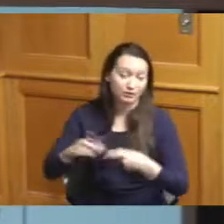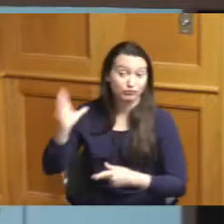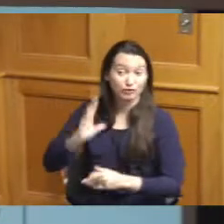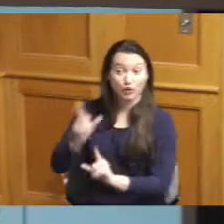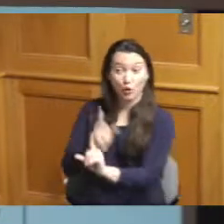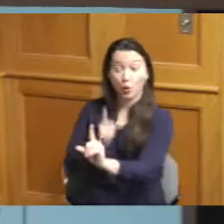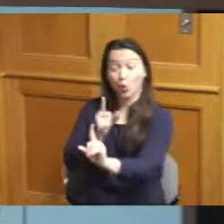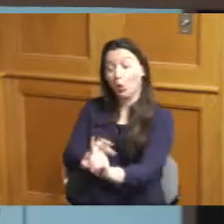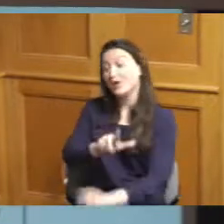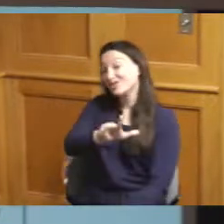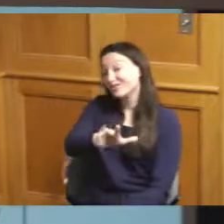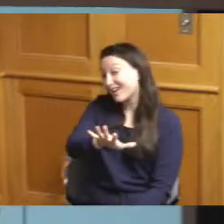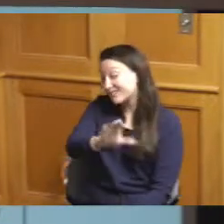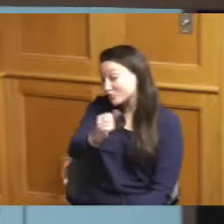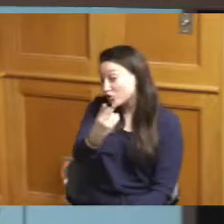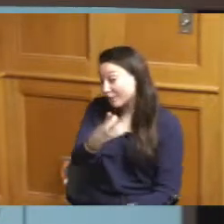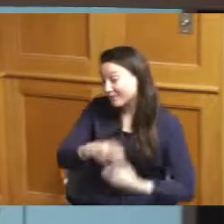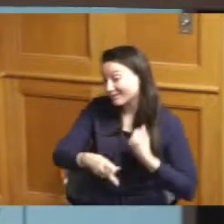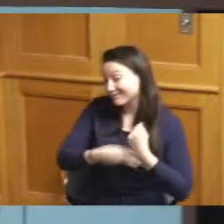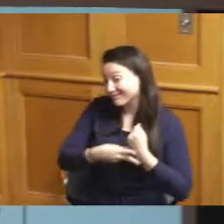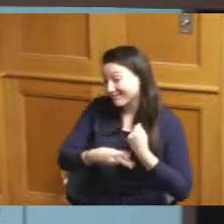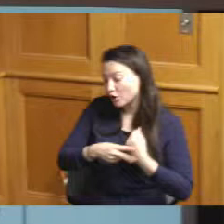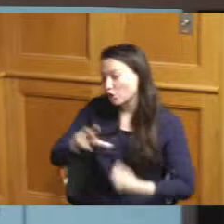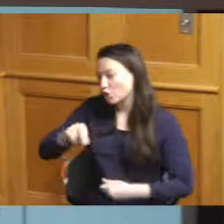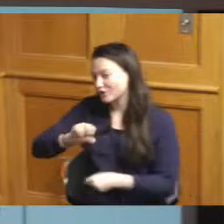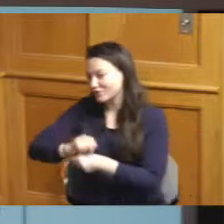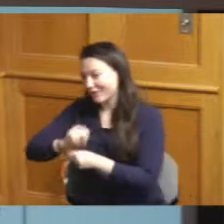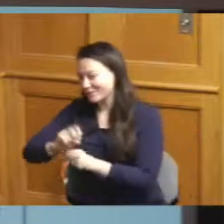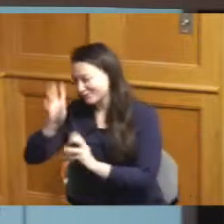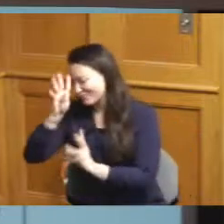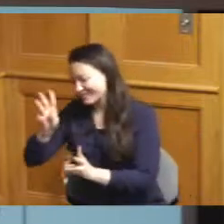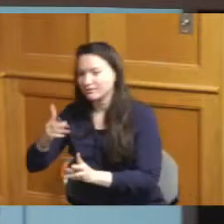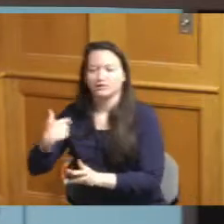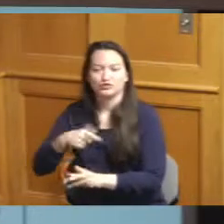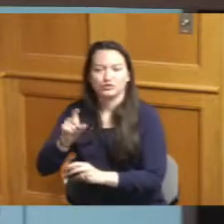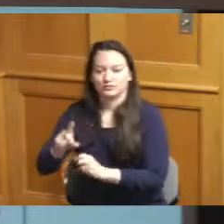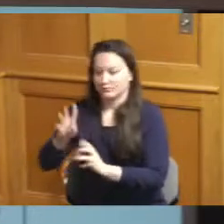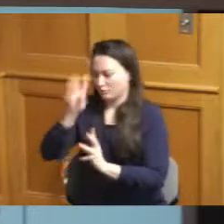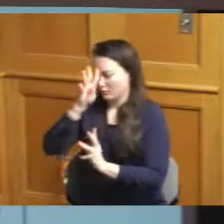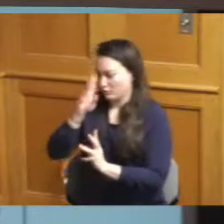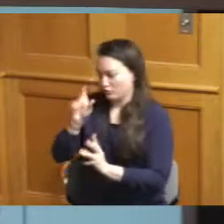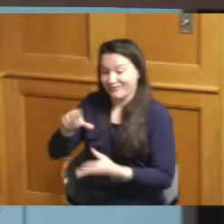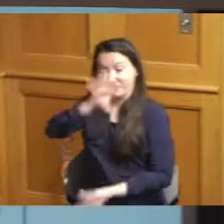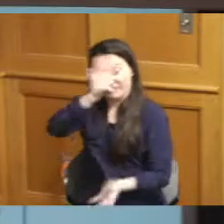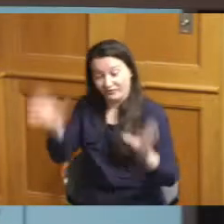were 35 jobs retained 30 jobs created so they were supposed to create or have a total of 65